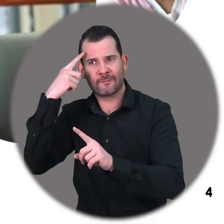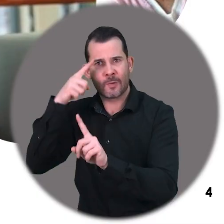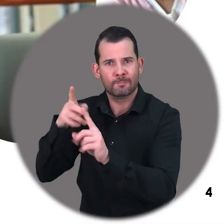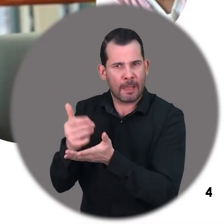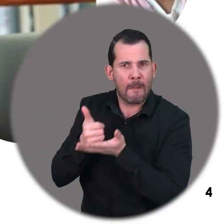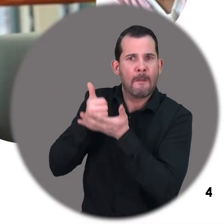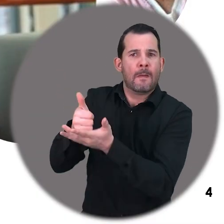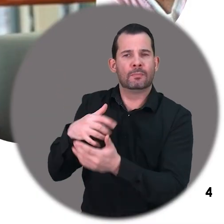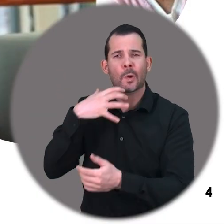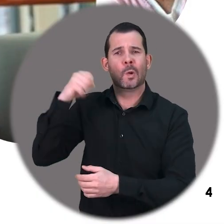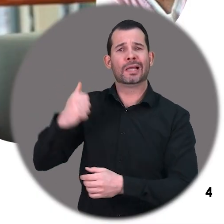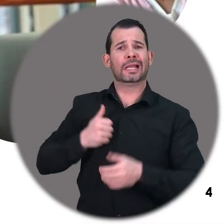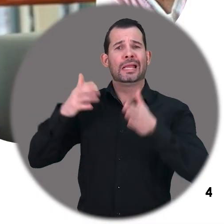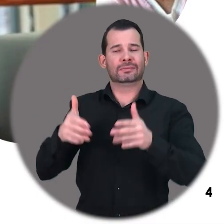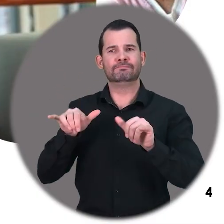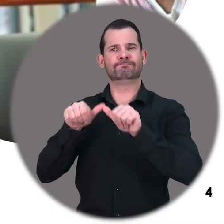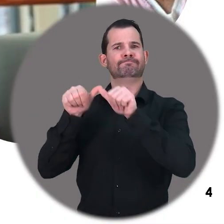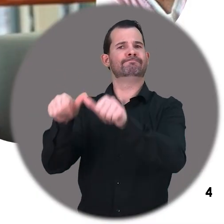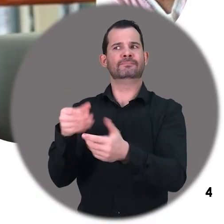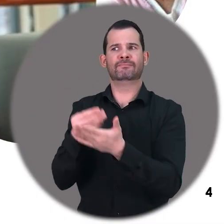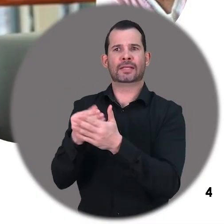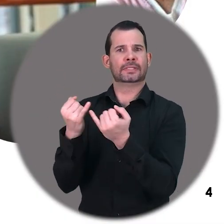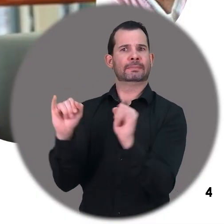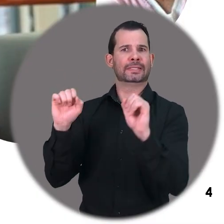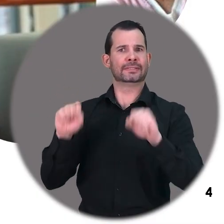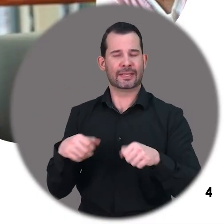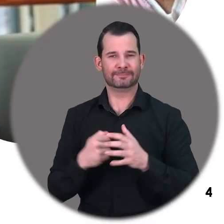designed to help older Canadians stay financially independent.